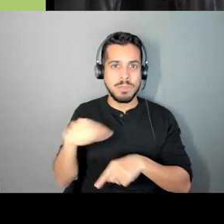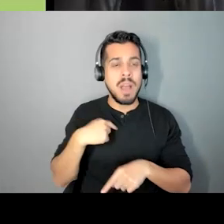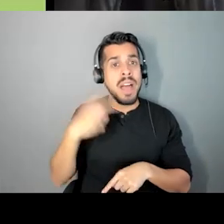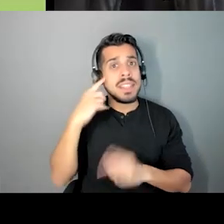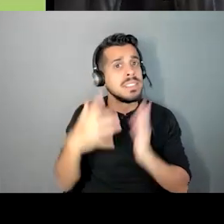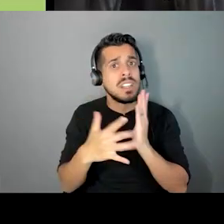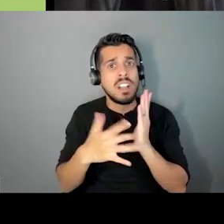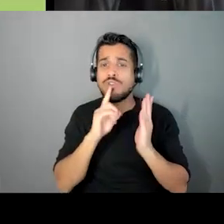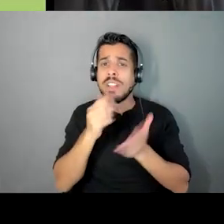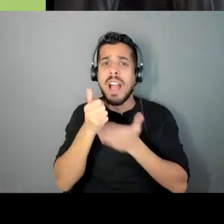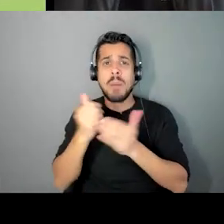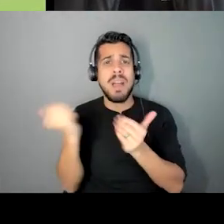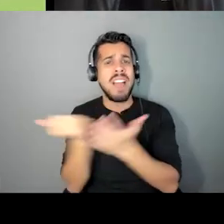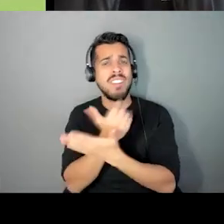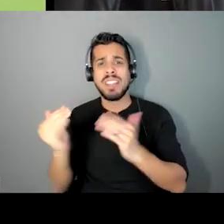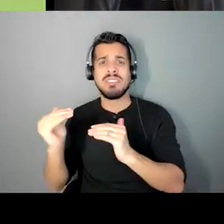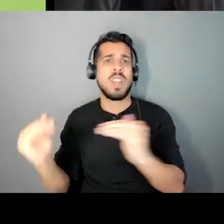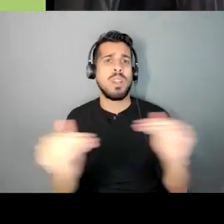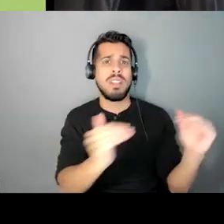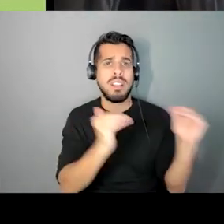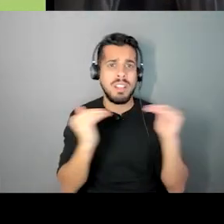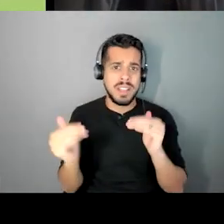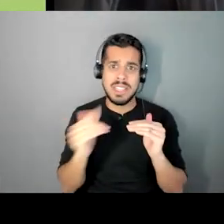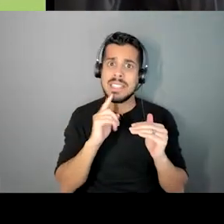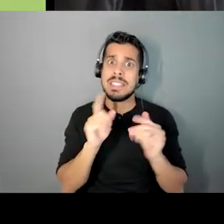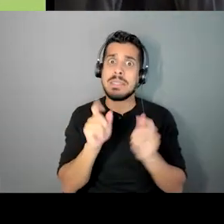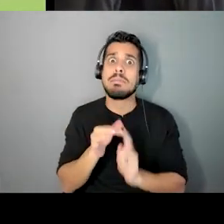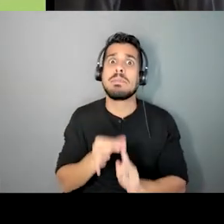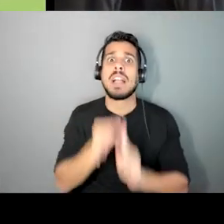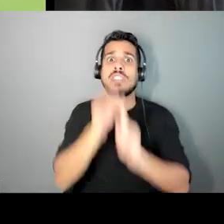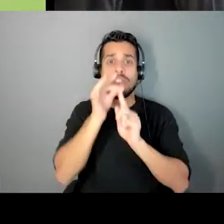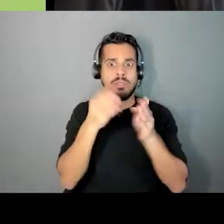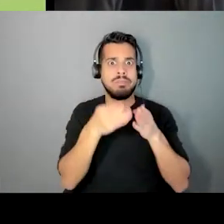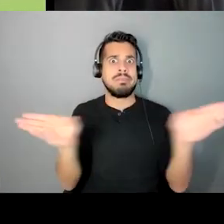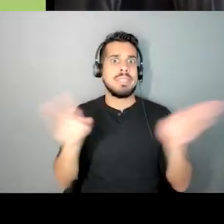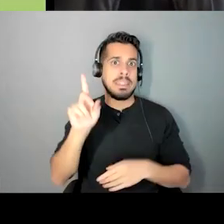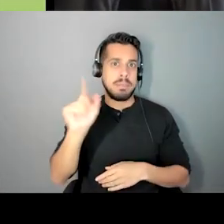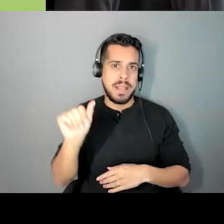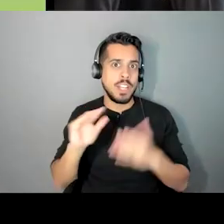Uh... and especially for the broader disability community, it absolutely helps our community overcome